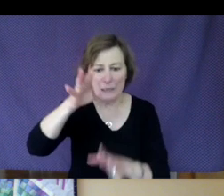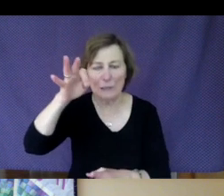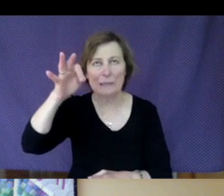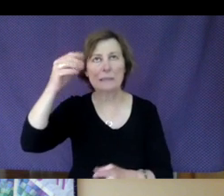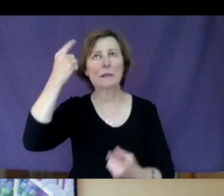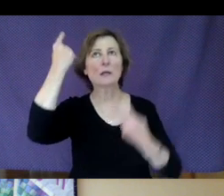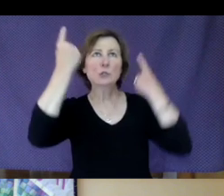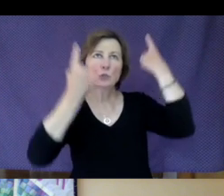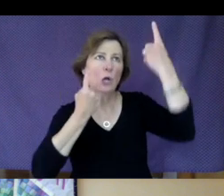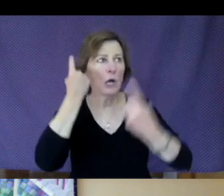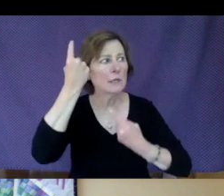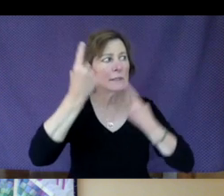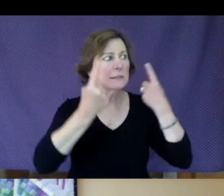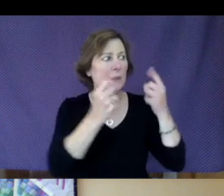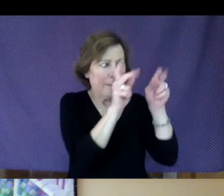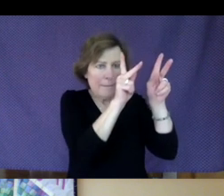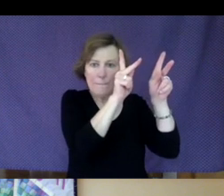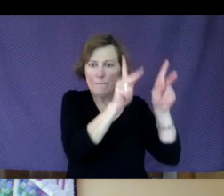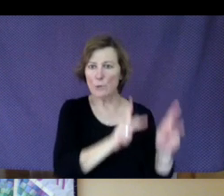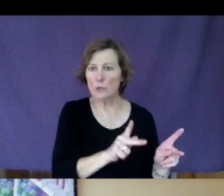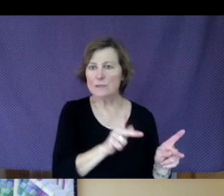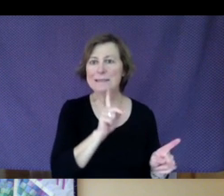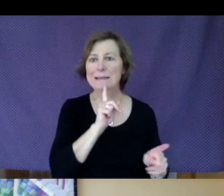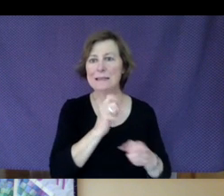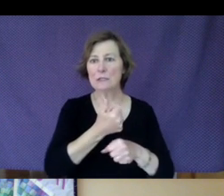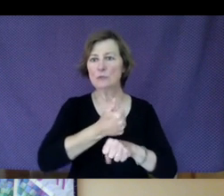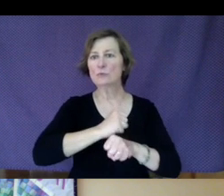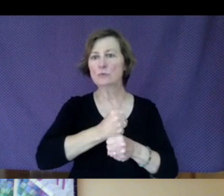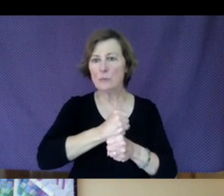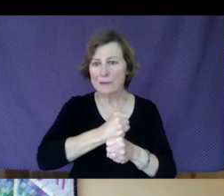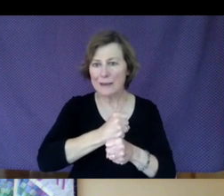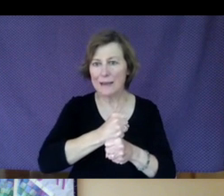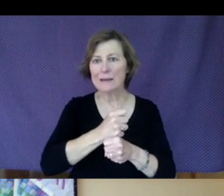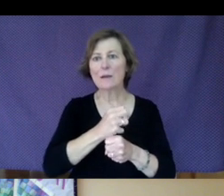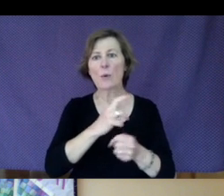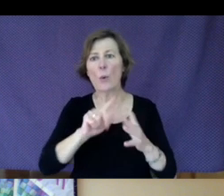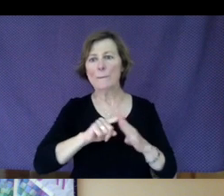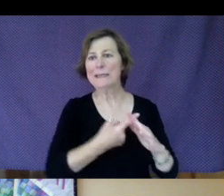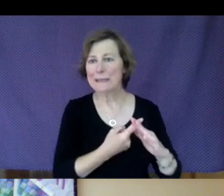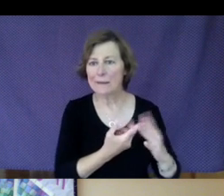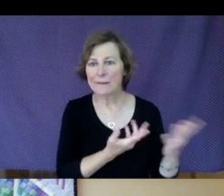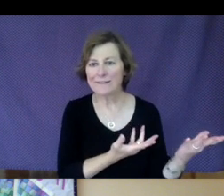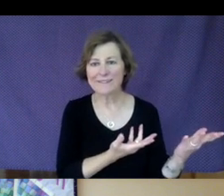The person is created or begins This is perhaps